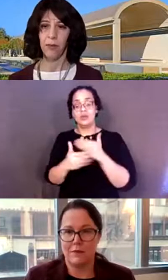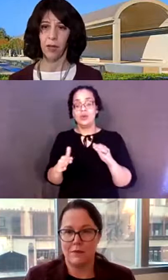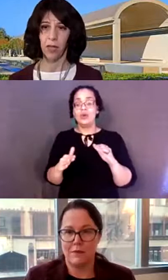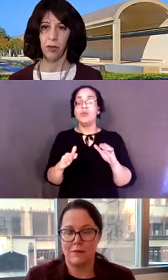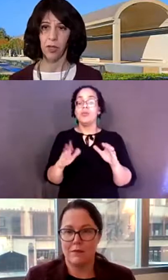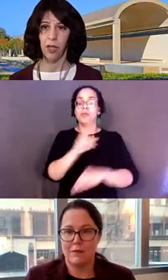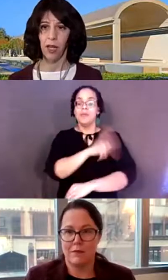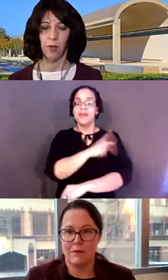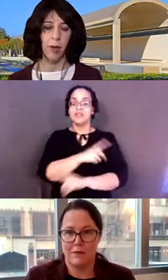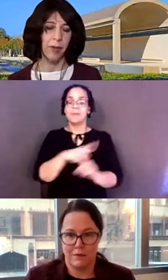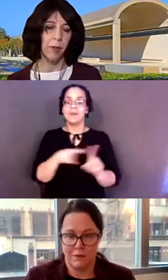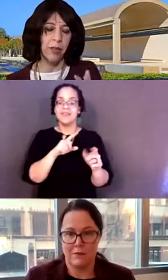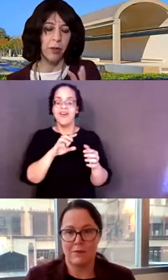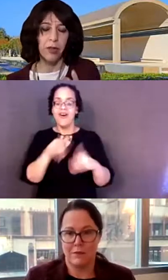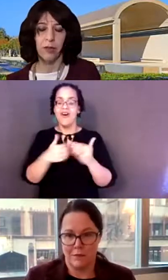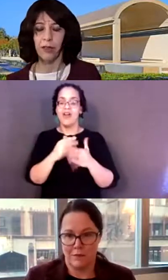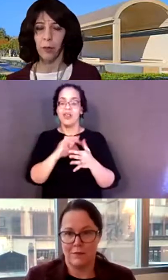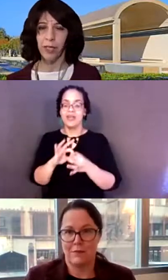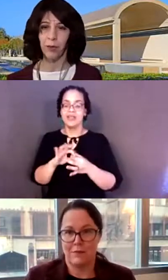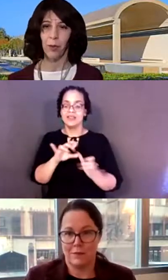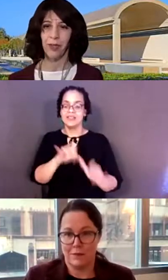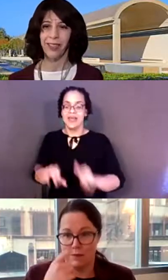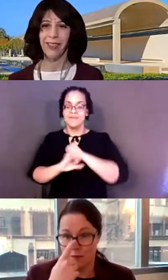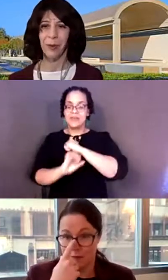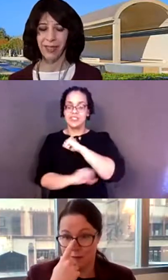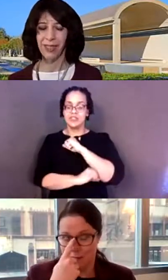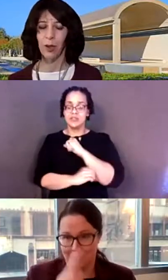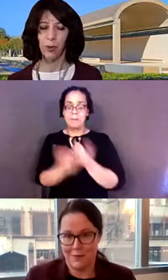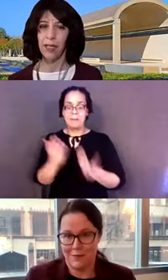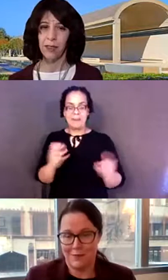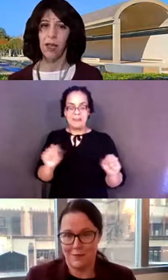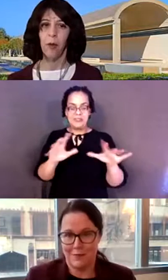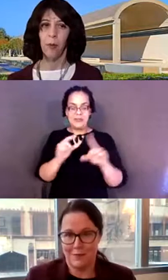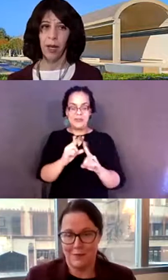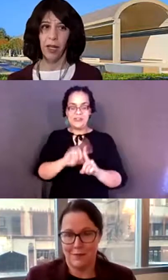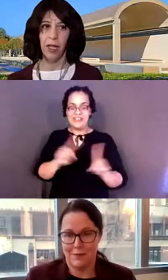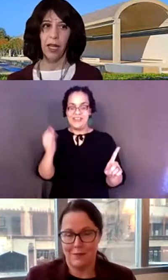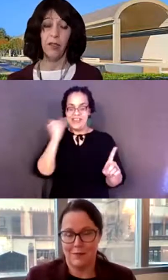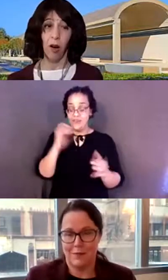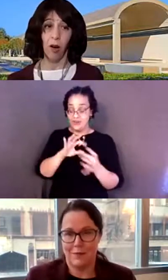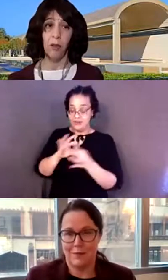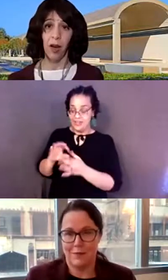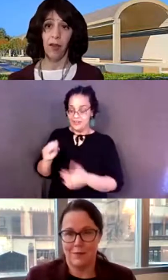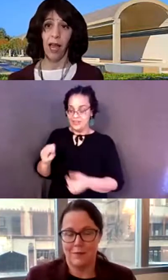foundation and so maybe the magic words are a little bit different when you're